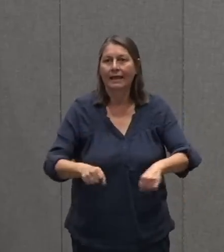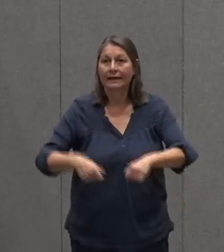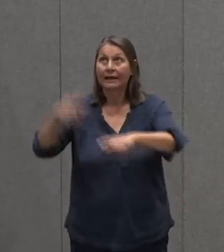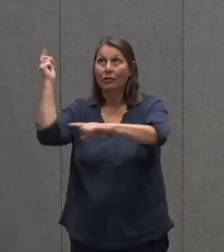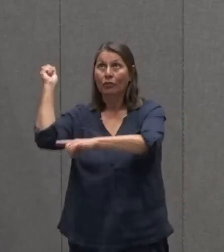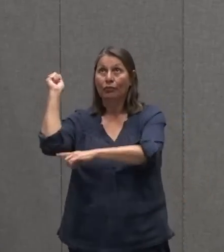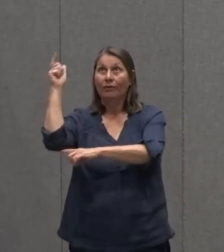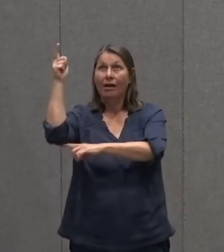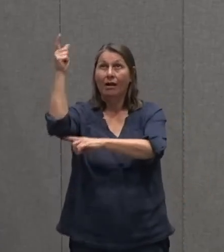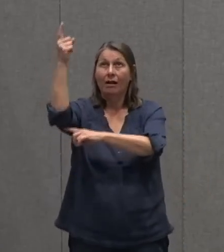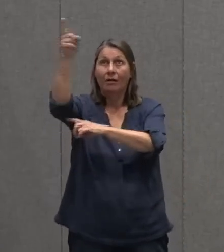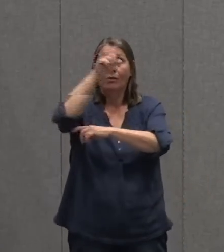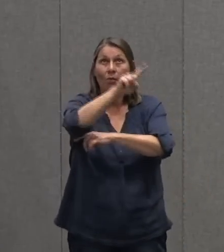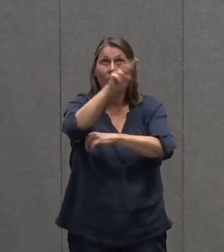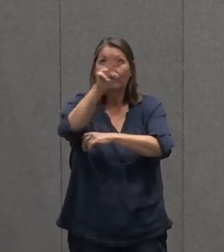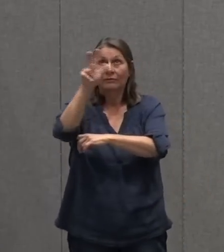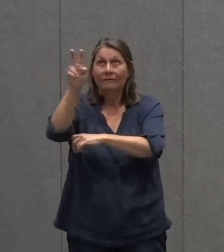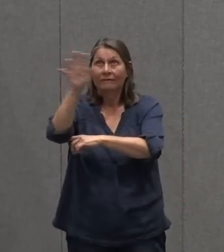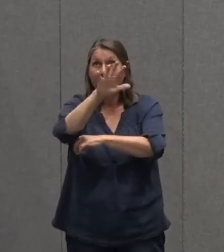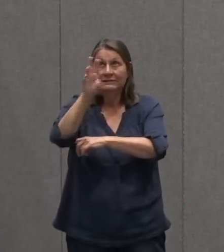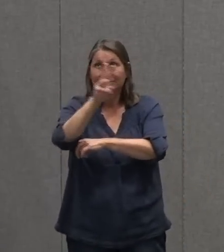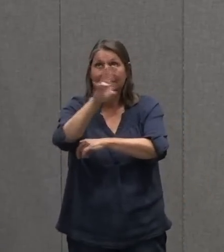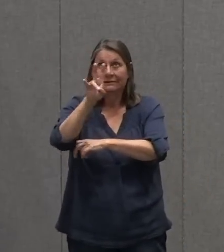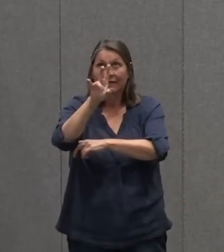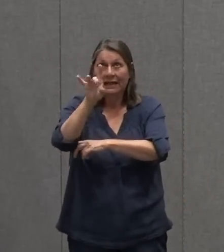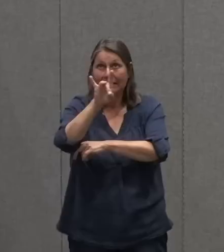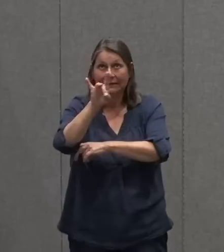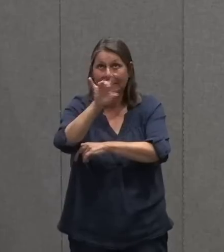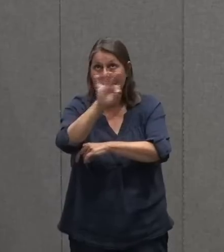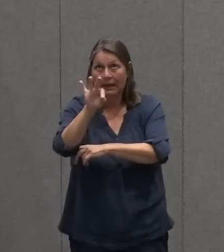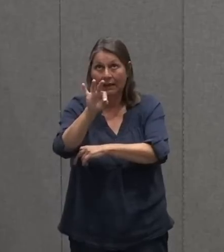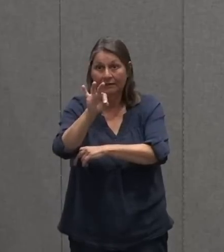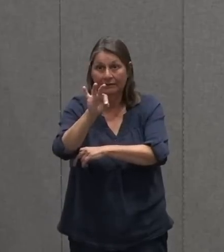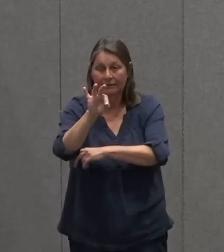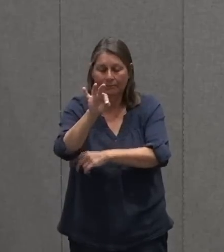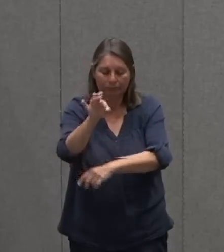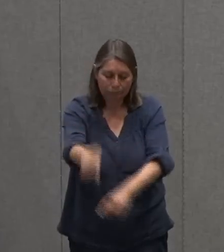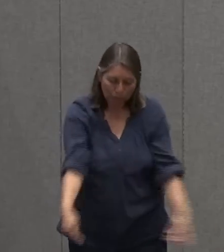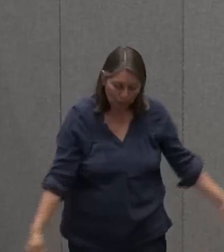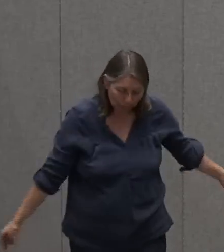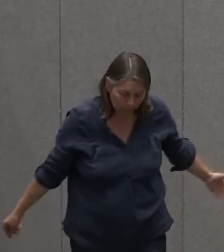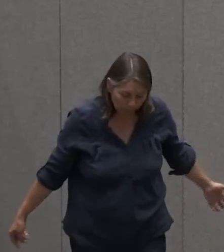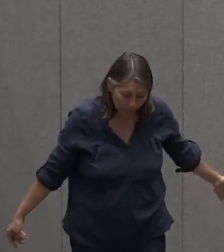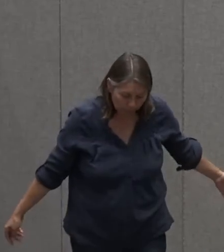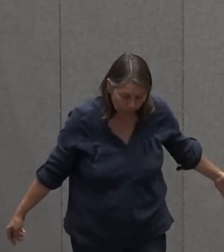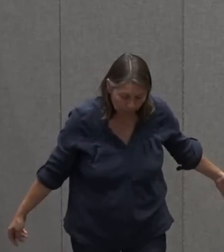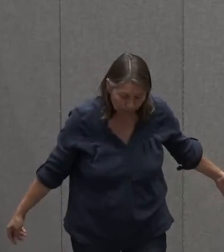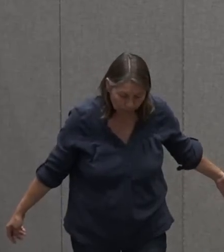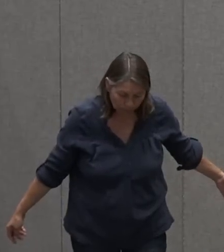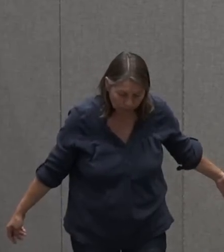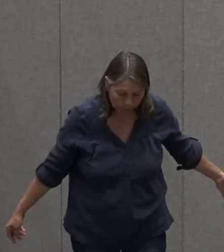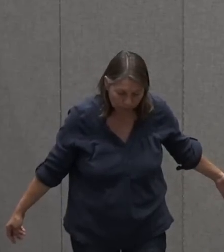one, two, three, four, five, six, seven, eight, nine, boom, it hit the ground.